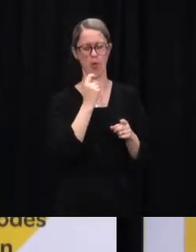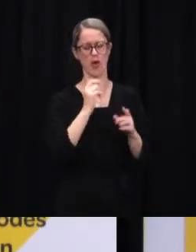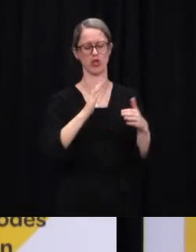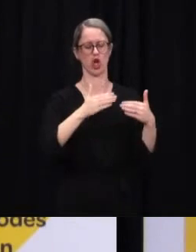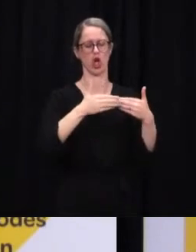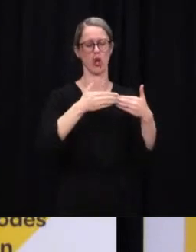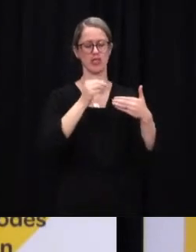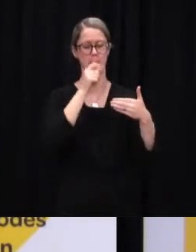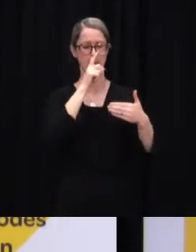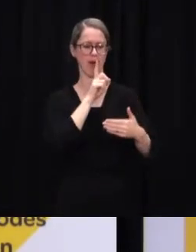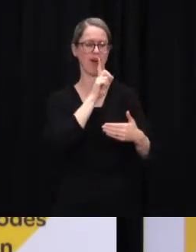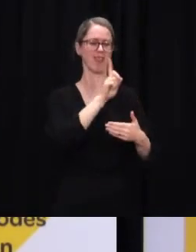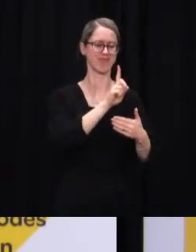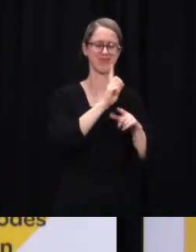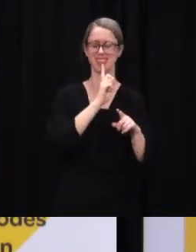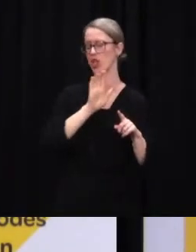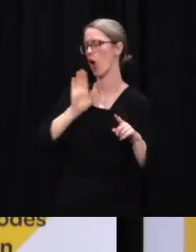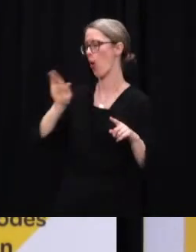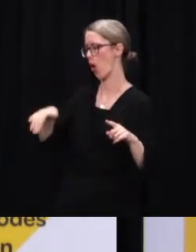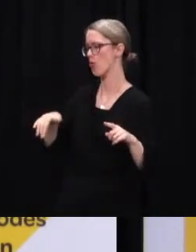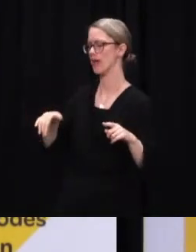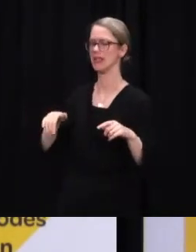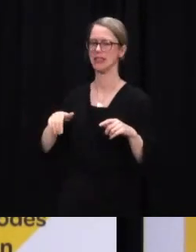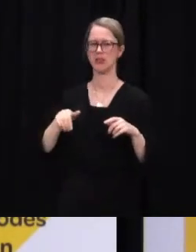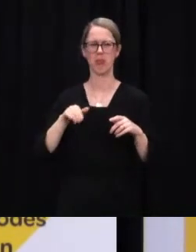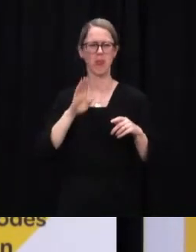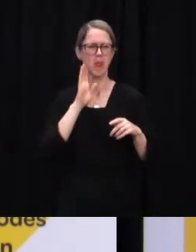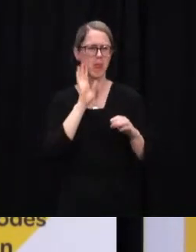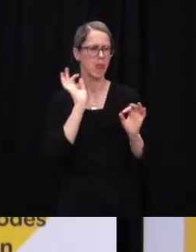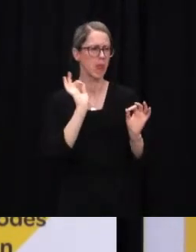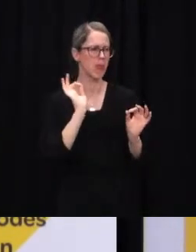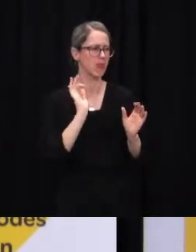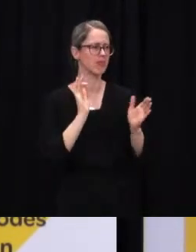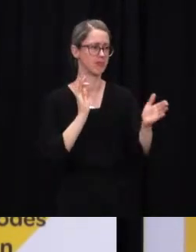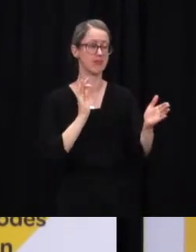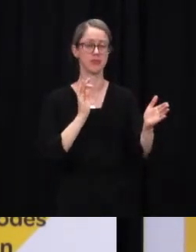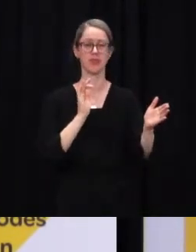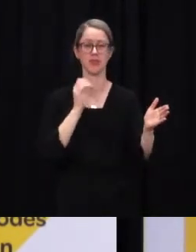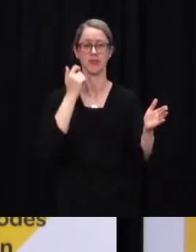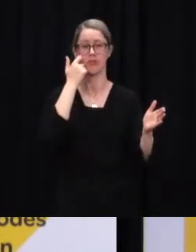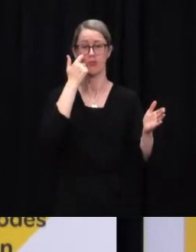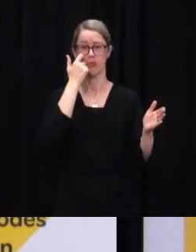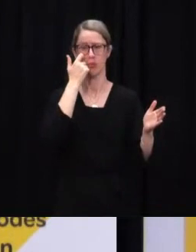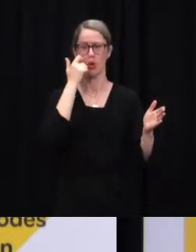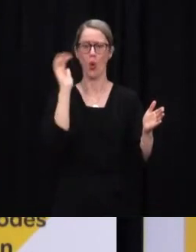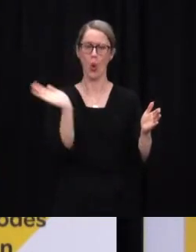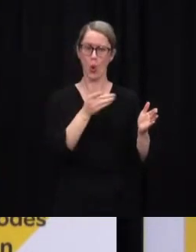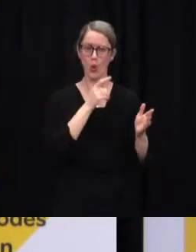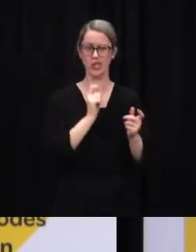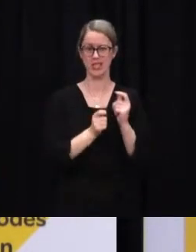come or it's not open >>I hadn't heard that at Hamilton. I do know at the point of closing last night some